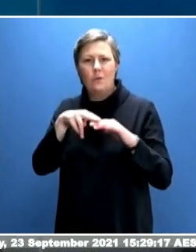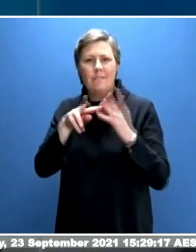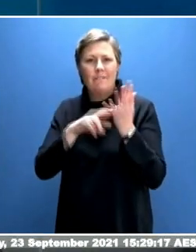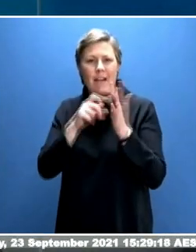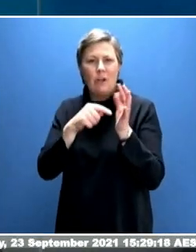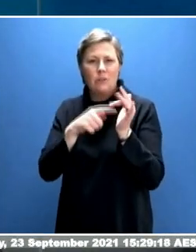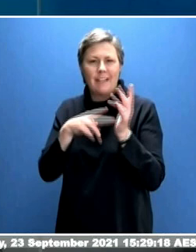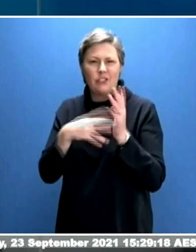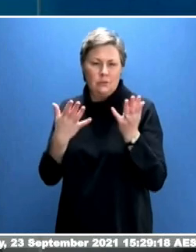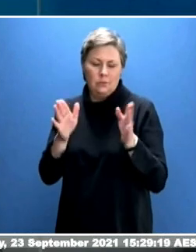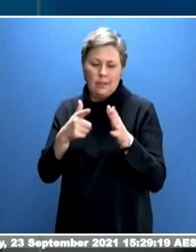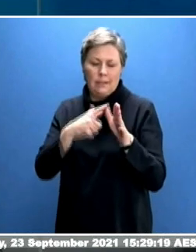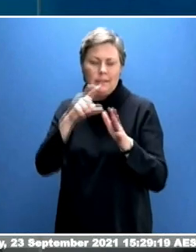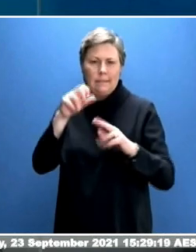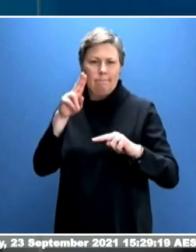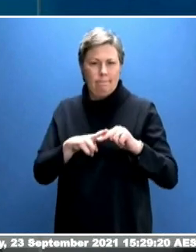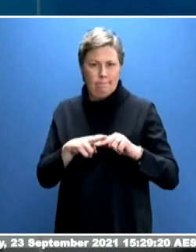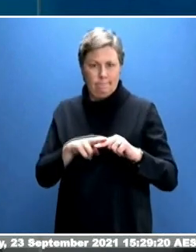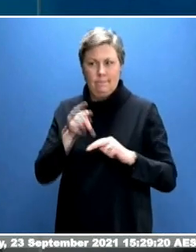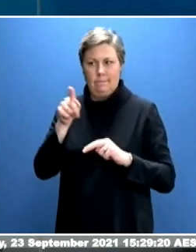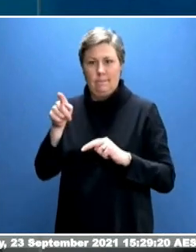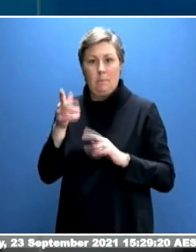further development of that model.